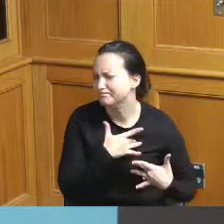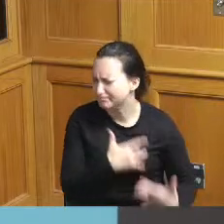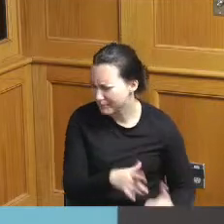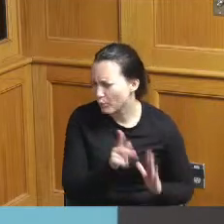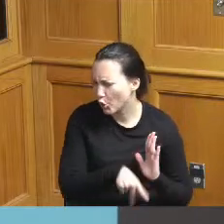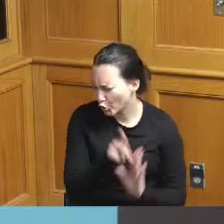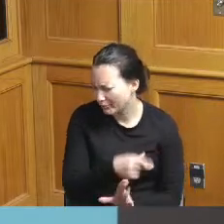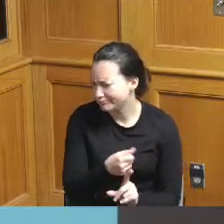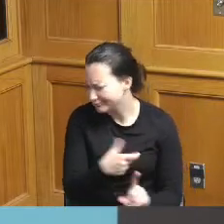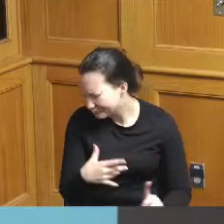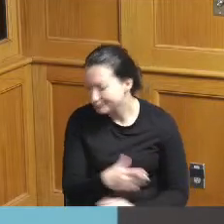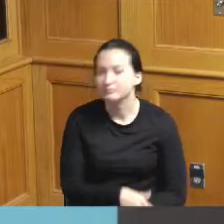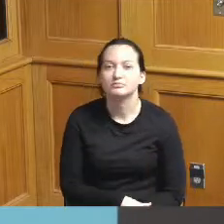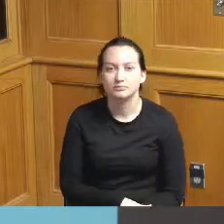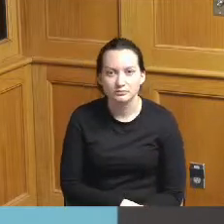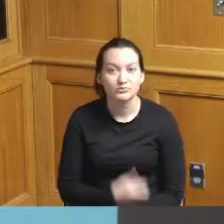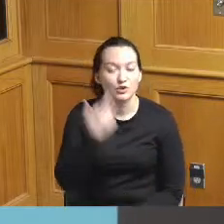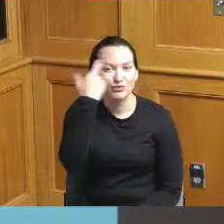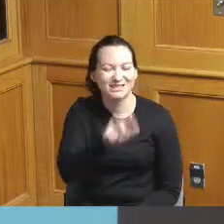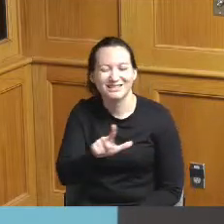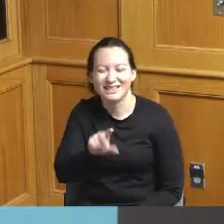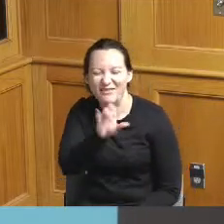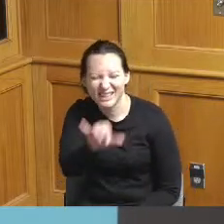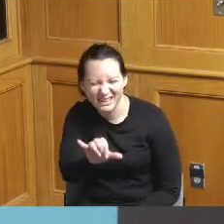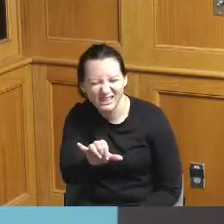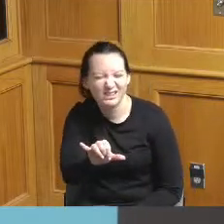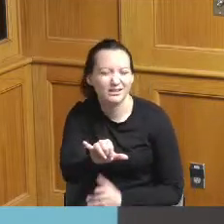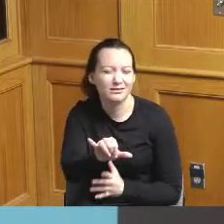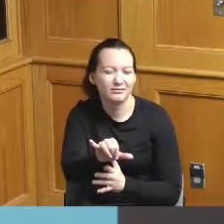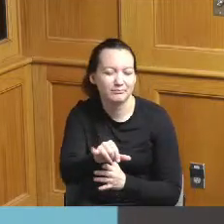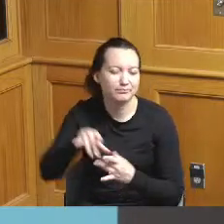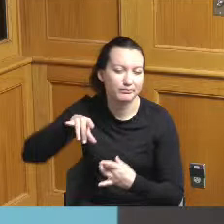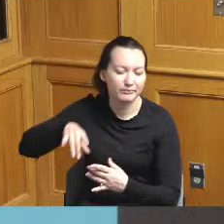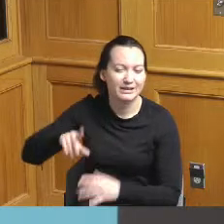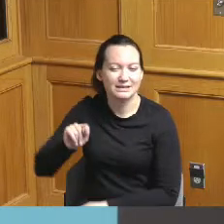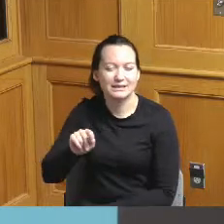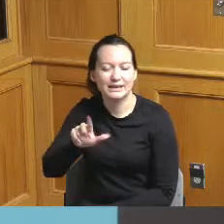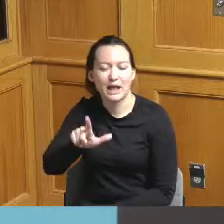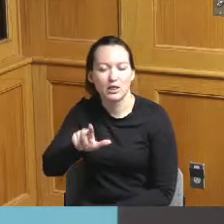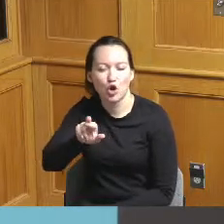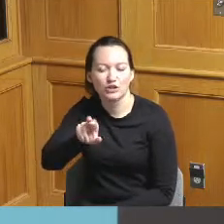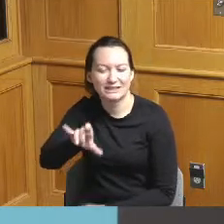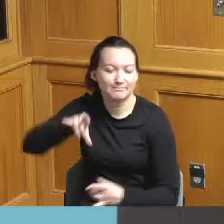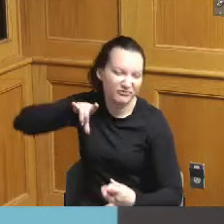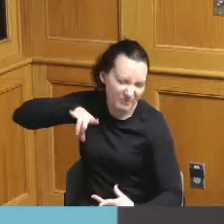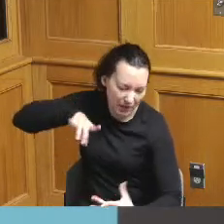services expansion as a result of the levy and the feedback from the TLRC again the challenge